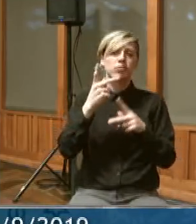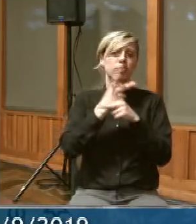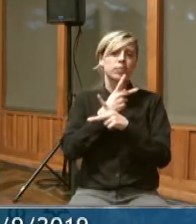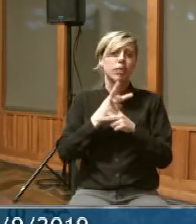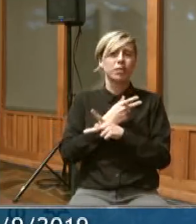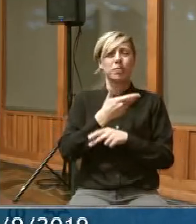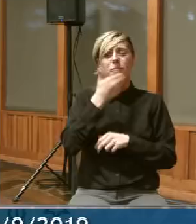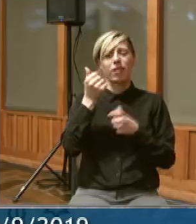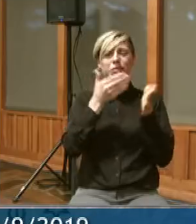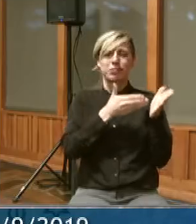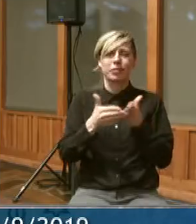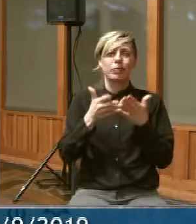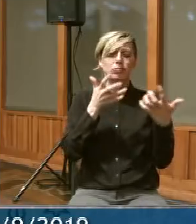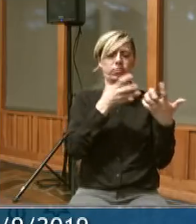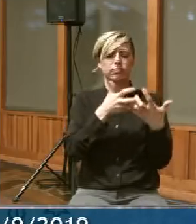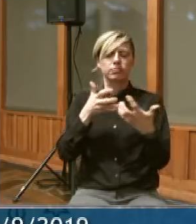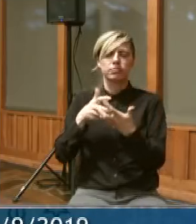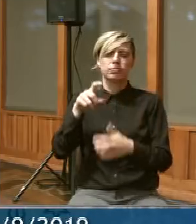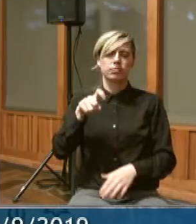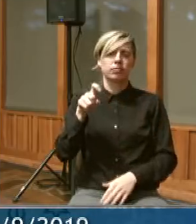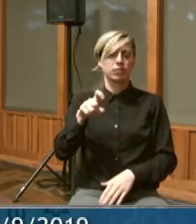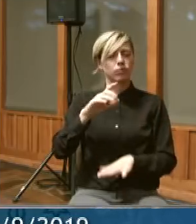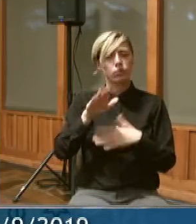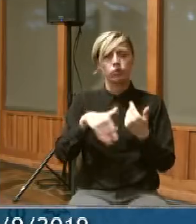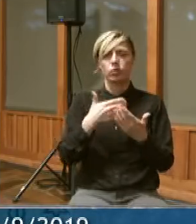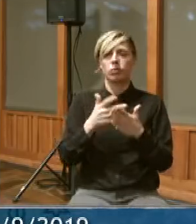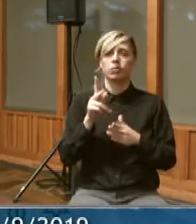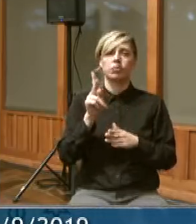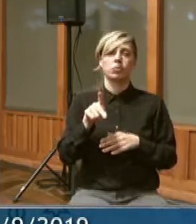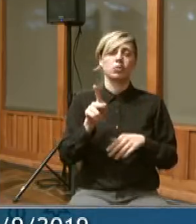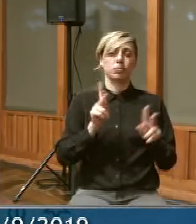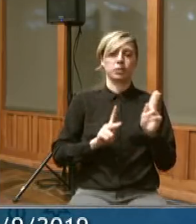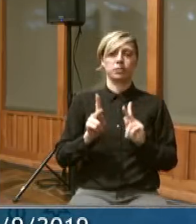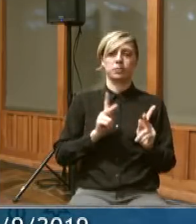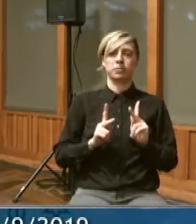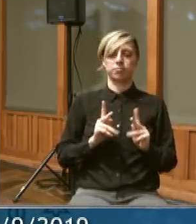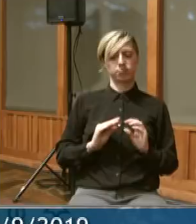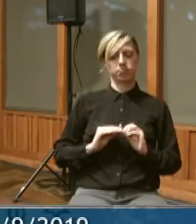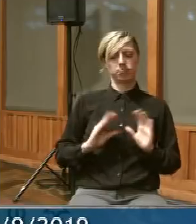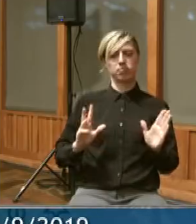THEY ARE AT CAPACITY. PLEASE CONSIDER COMMISSIONER HARDESTY'S PROPOSAL AND COME UP WITH A BETTER PLAN TO MEET THE